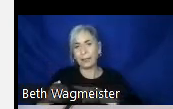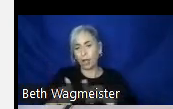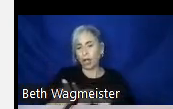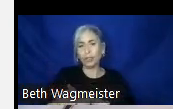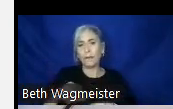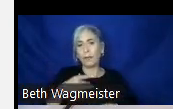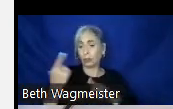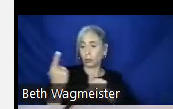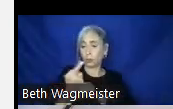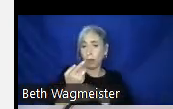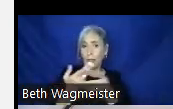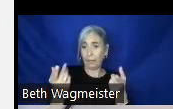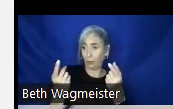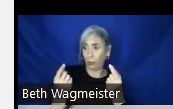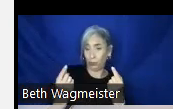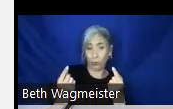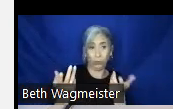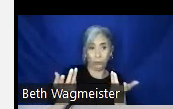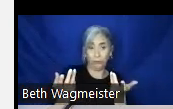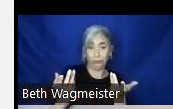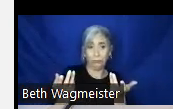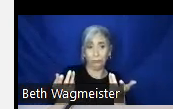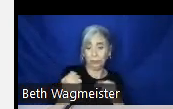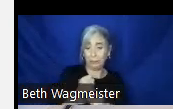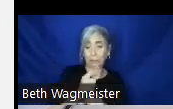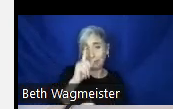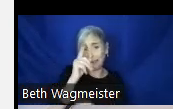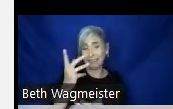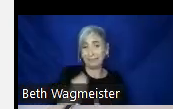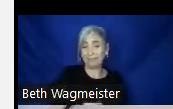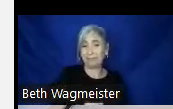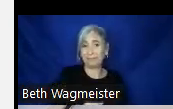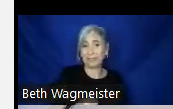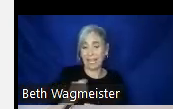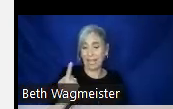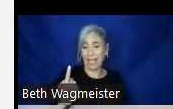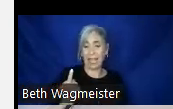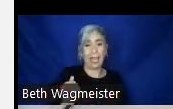is the right thing to do. It just makes sense. So I'm only with Sanity for less than a year.